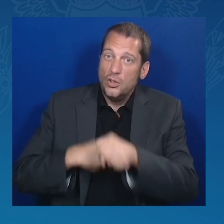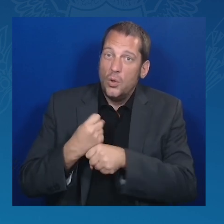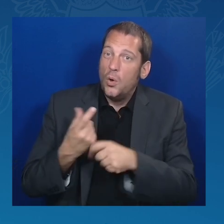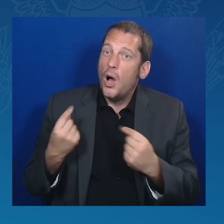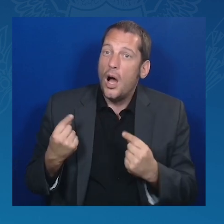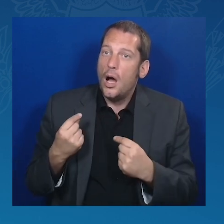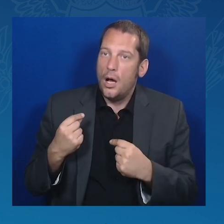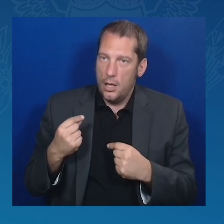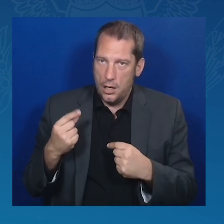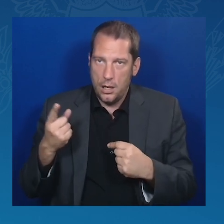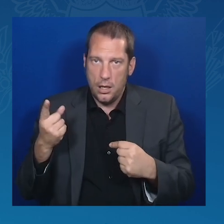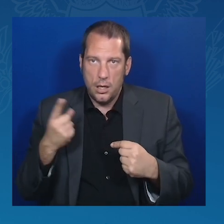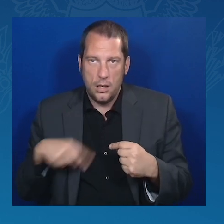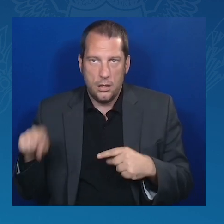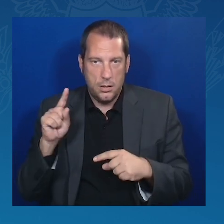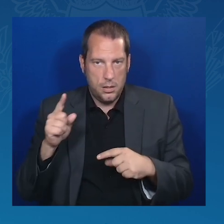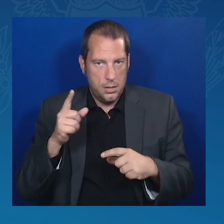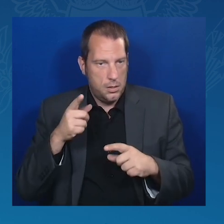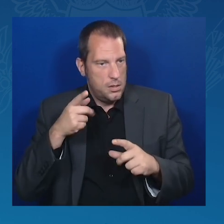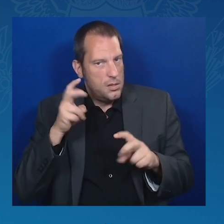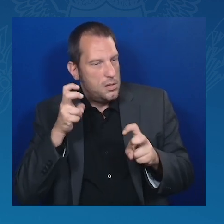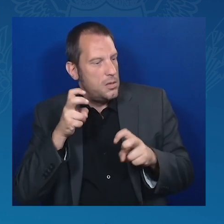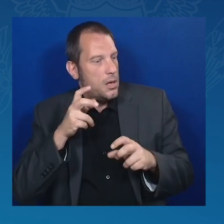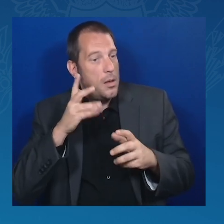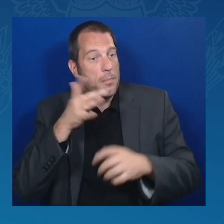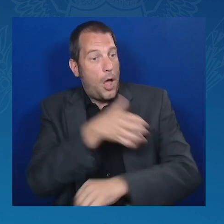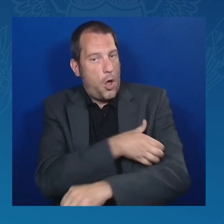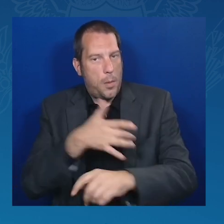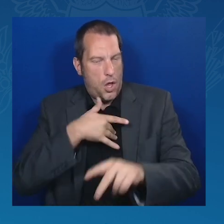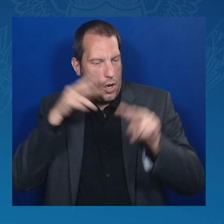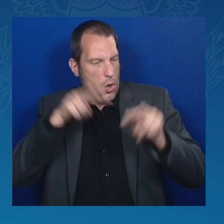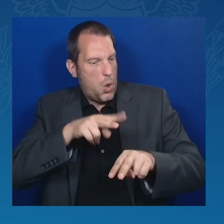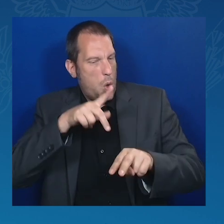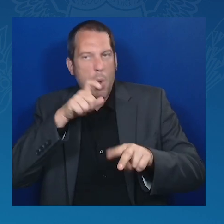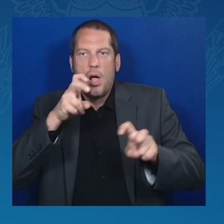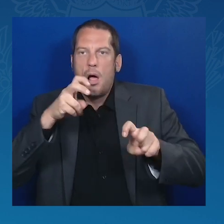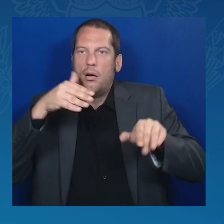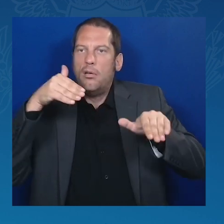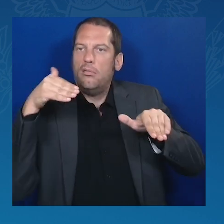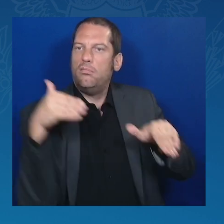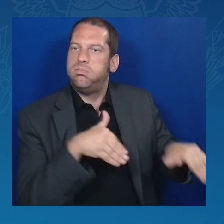No, the real measure of the strength of a leader is based on who you lift up.